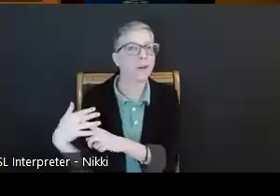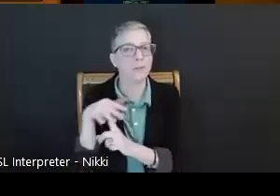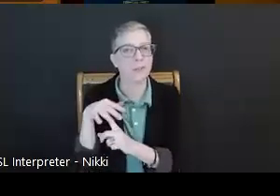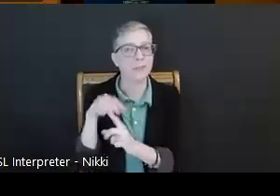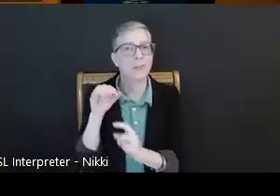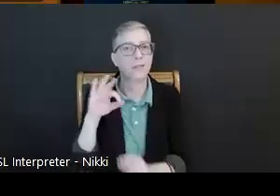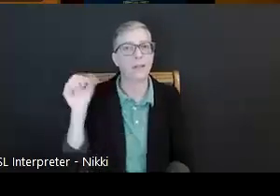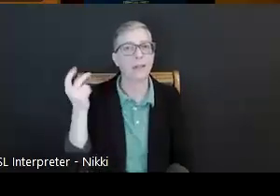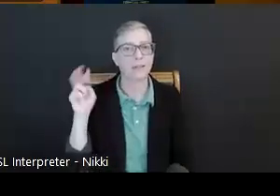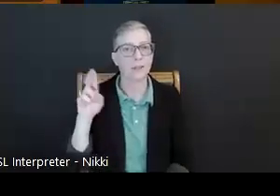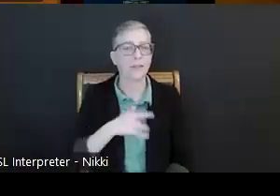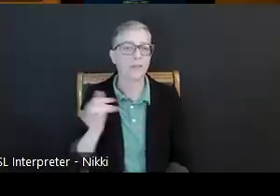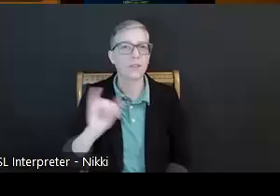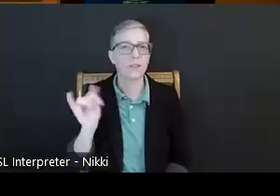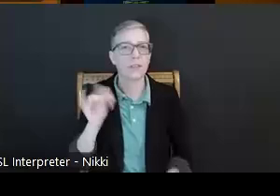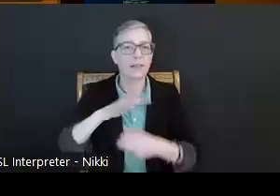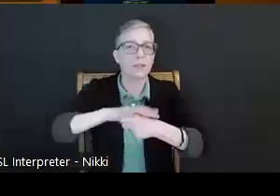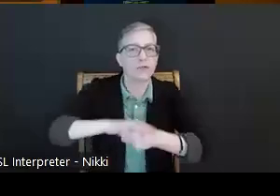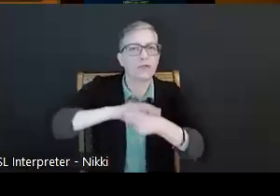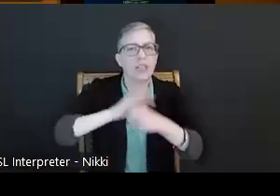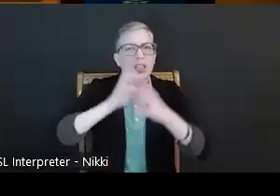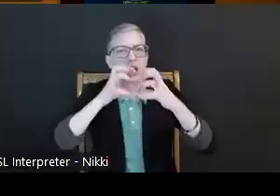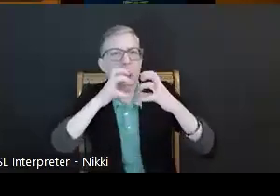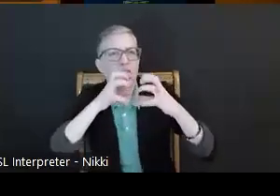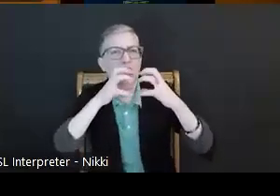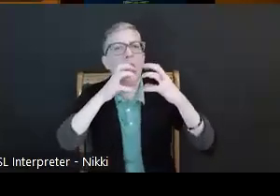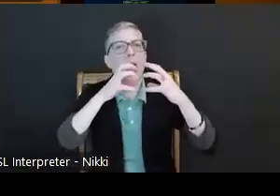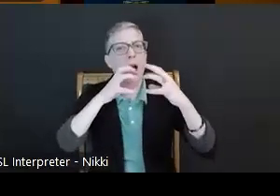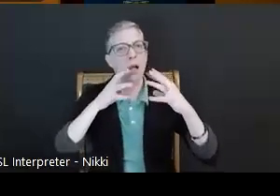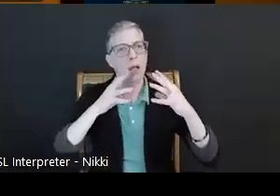of break down that stress a little bit more and really Foster that empathy um and help one or